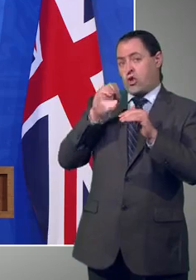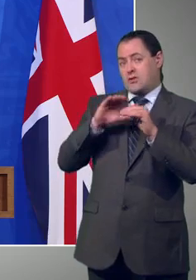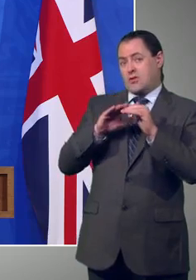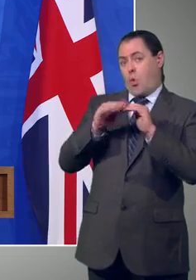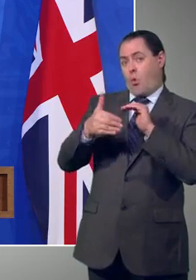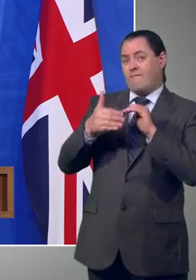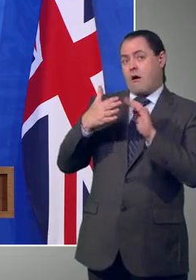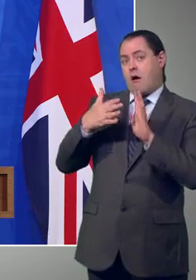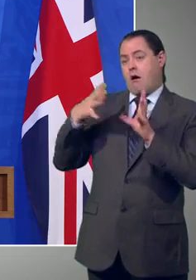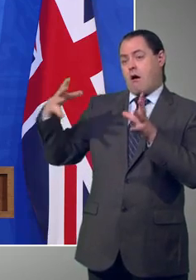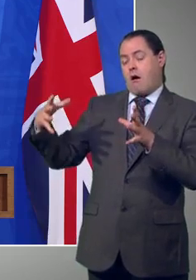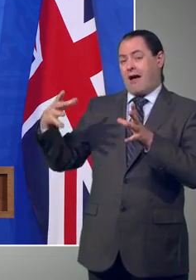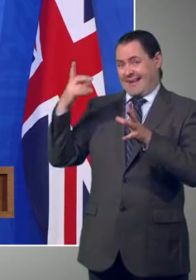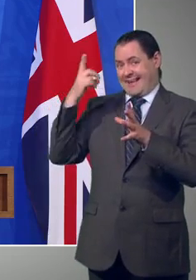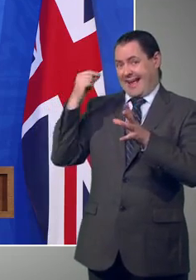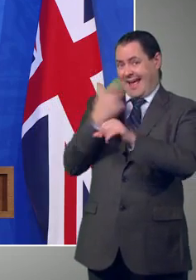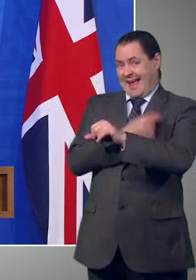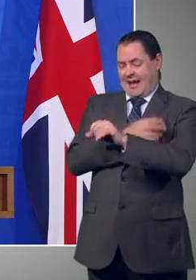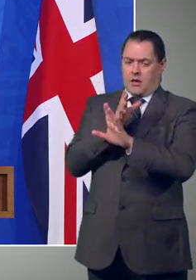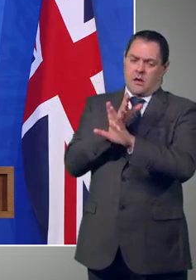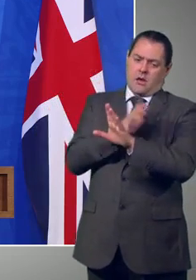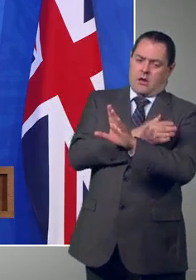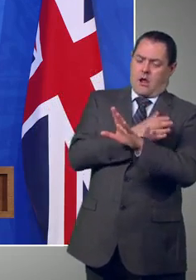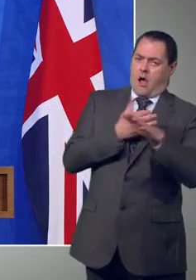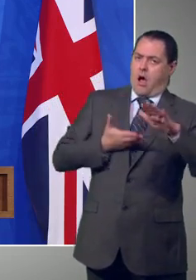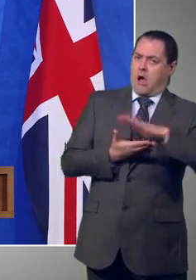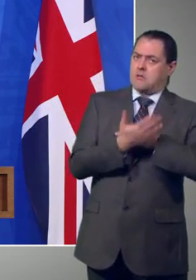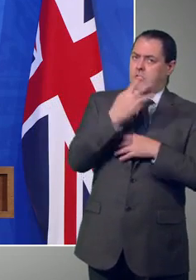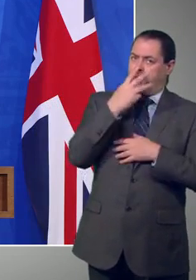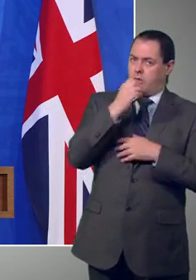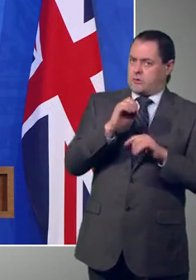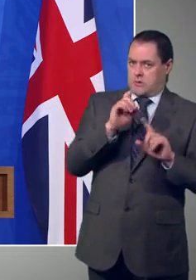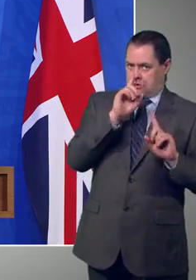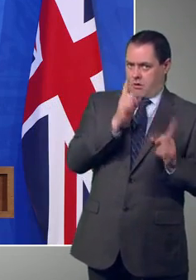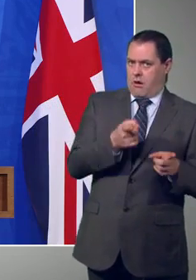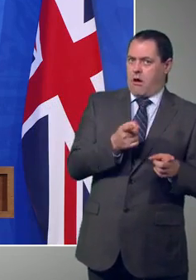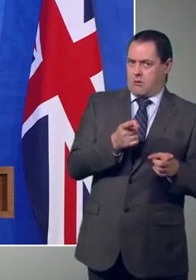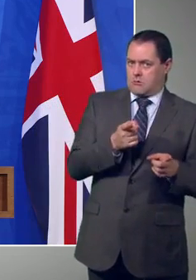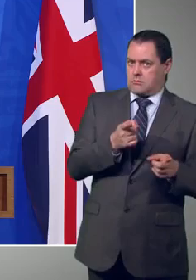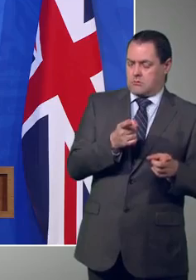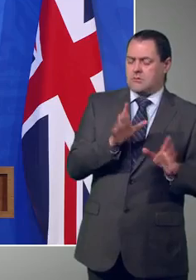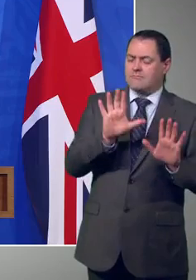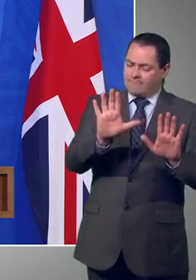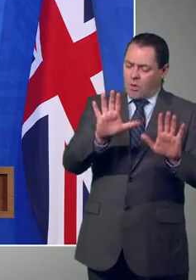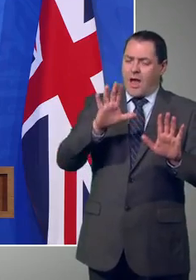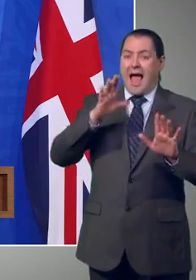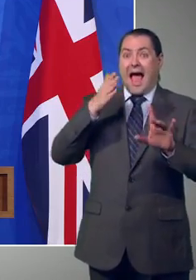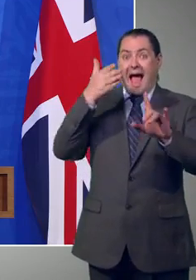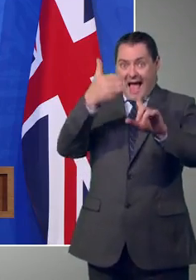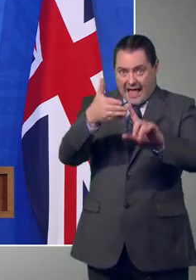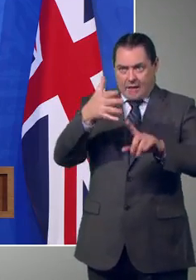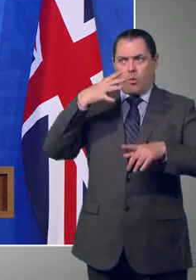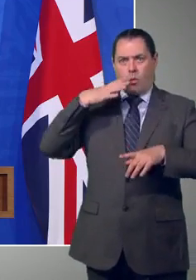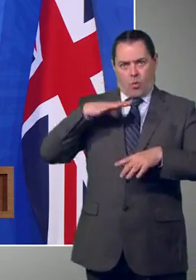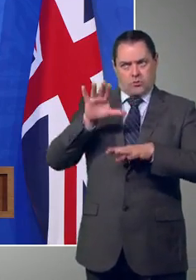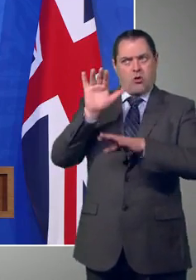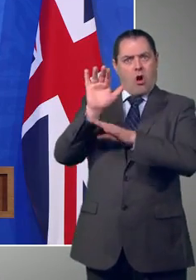want to make sure that there is. Route to safe international travel the future. That's what